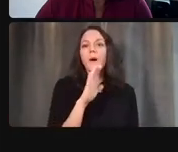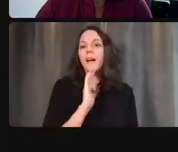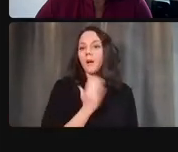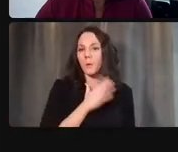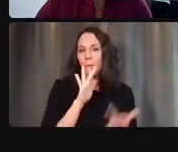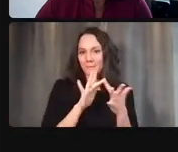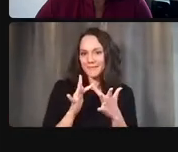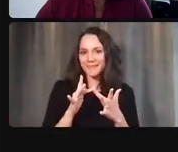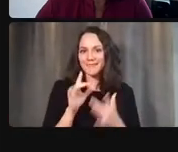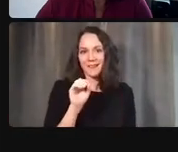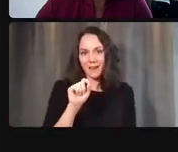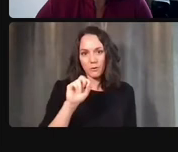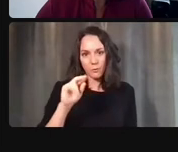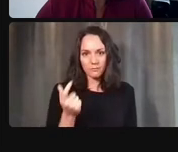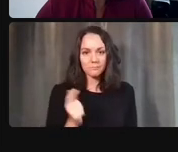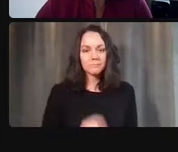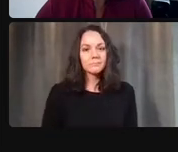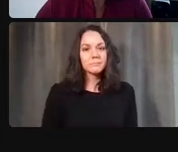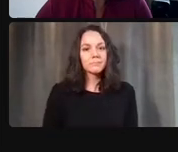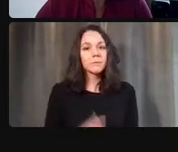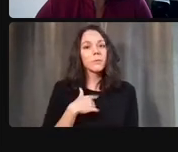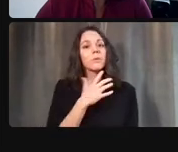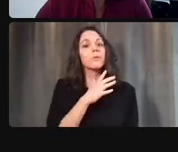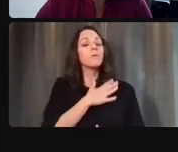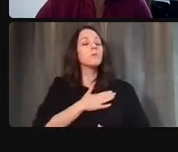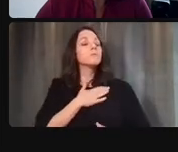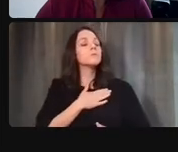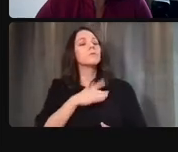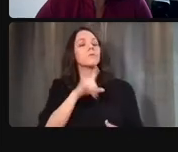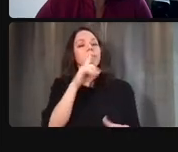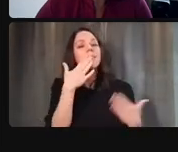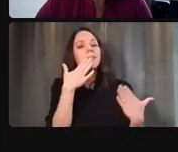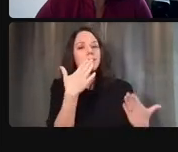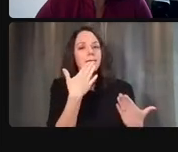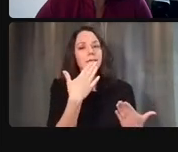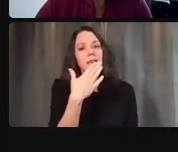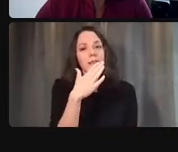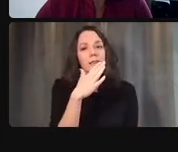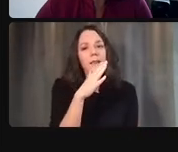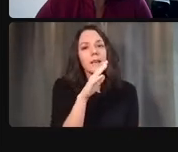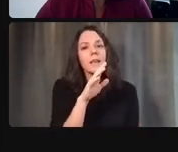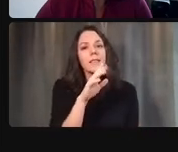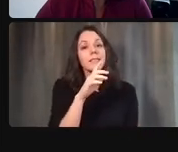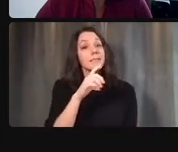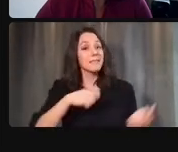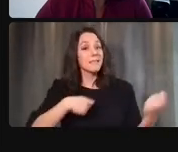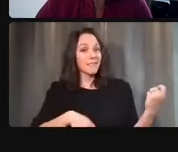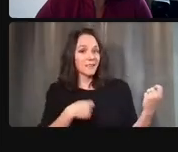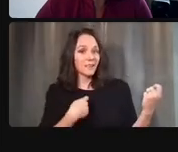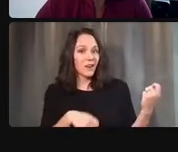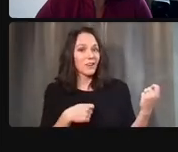guitarist Monet Sudler for the use of her music. To hear this week's featured poem, press One.